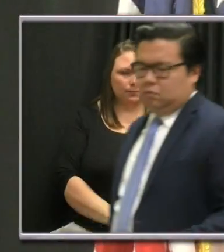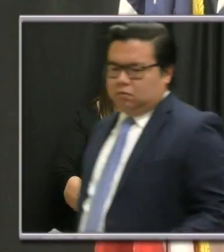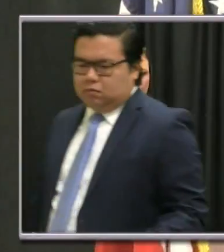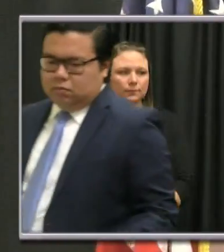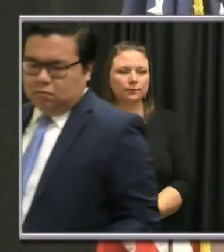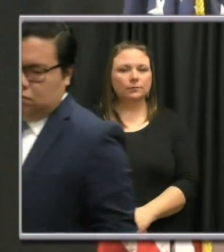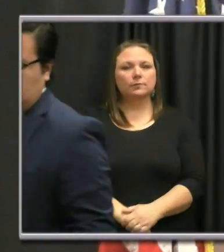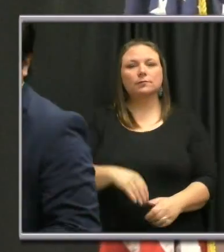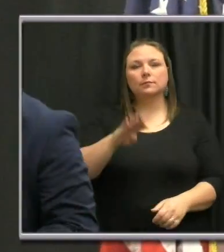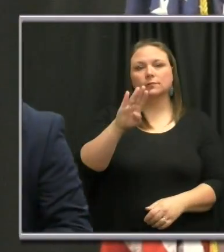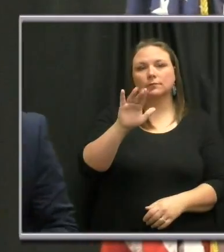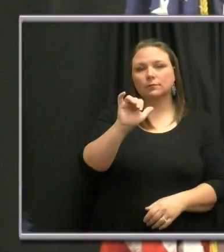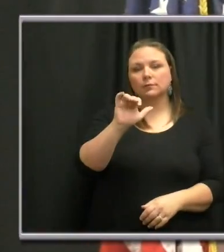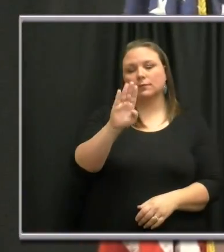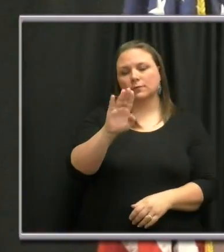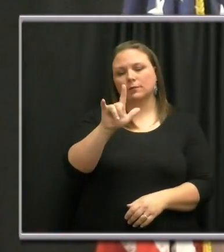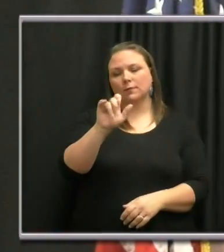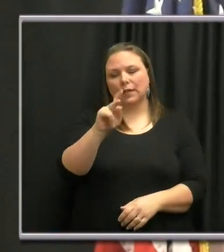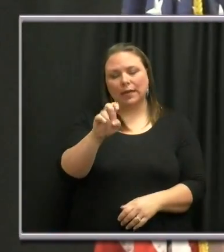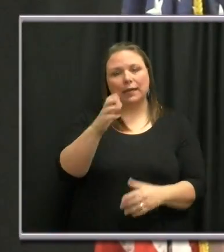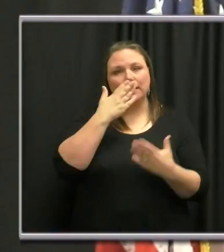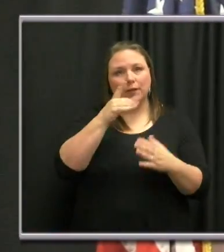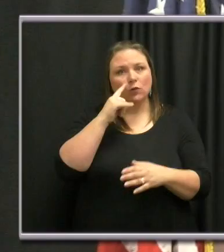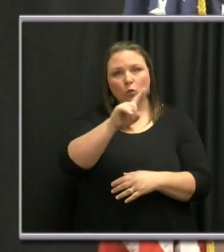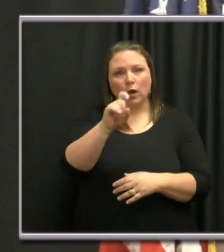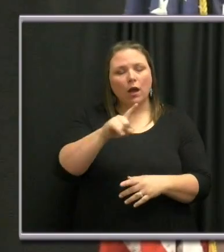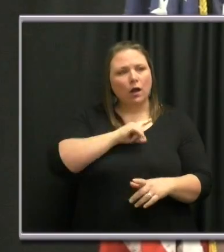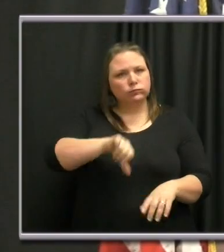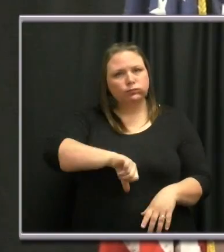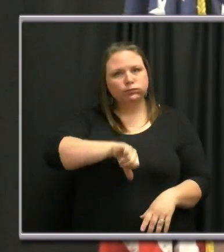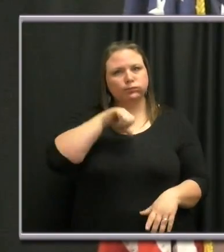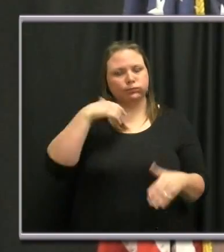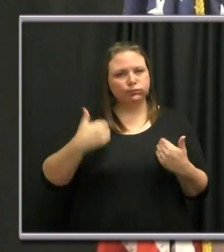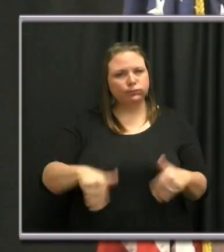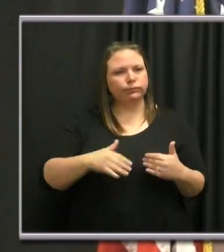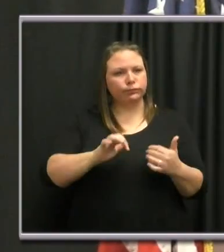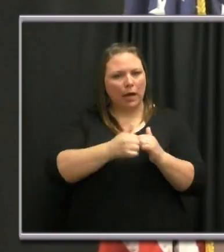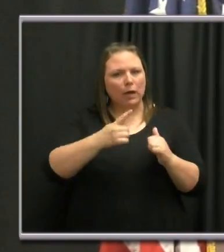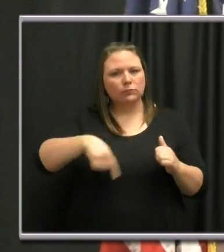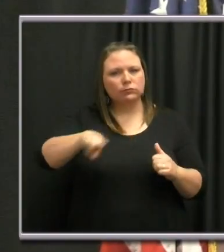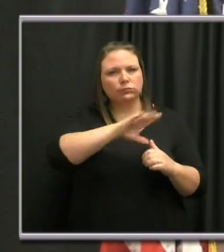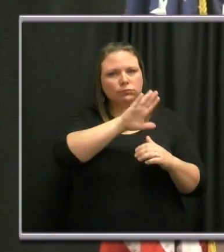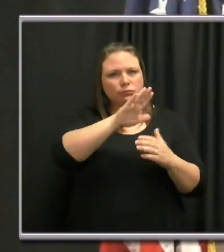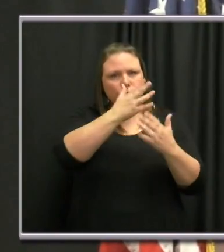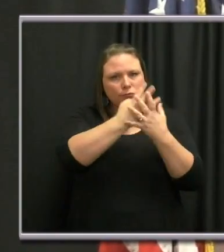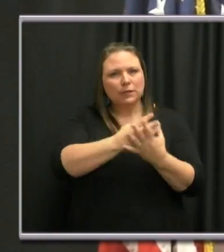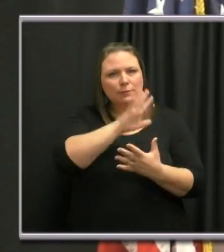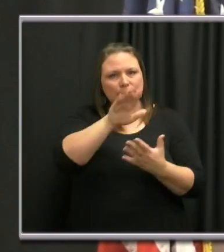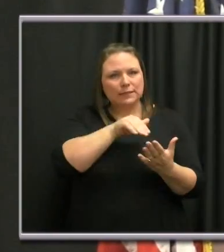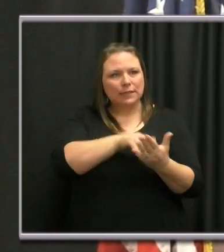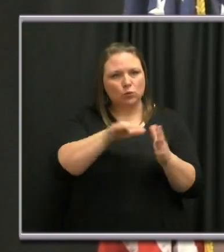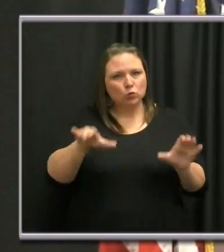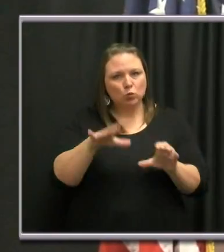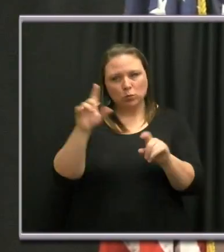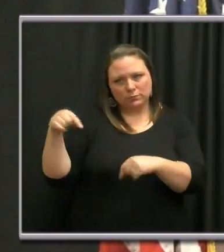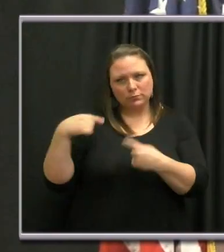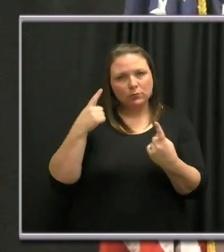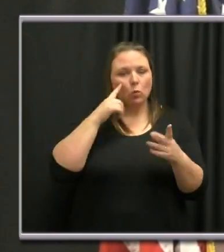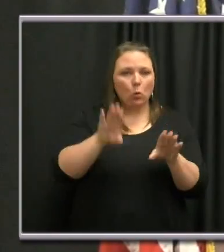THEY'RE INJURED OR NOT. THANK YOU FOR. SO BLAKE I AM THANK YOU FOR THAT QUESTION I'M REALLY PROUD OF HOW OUR SYSTEM